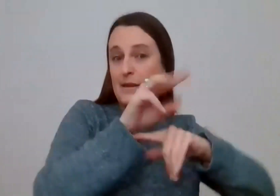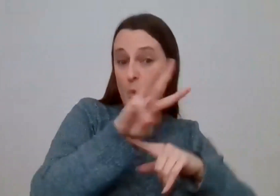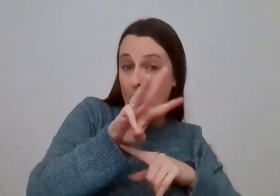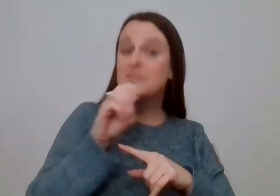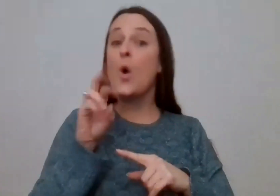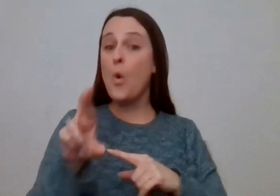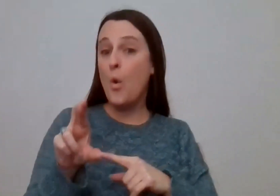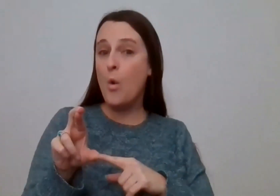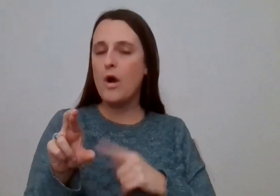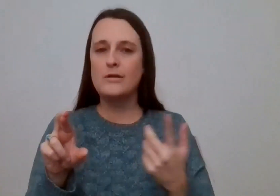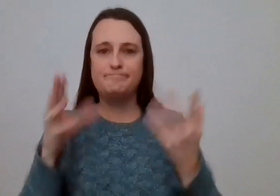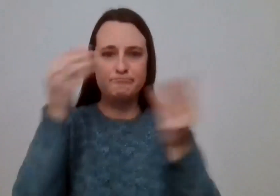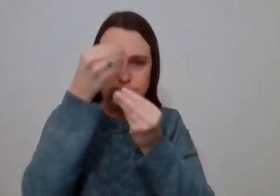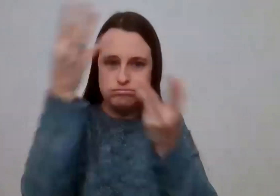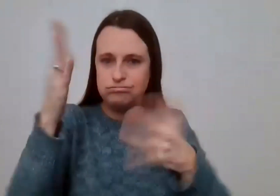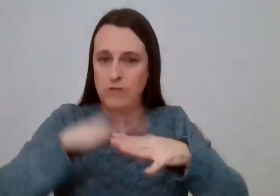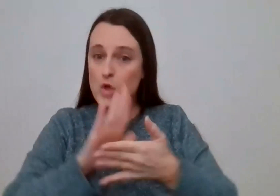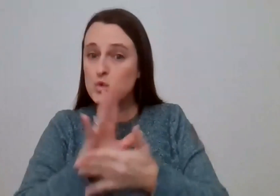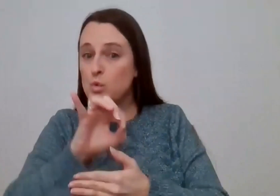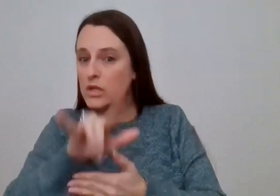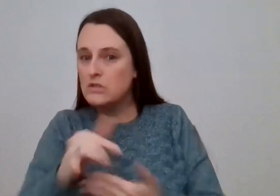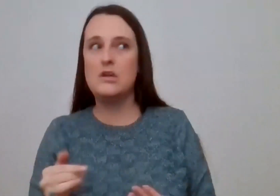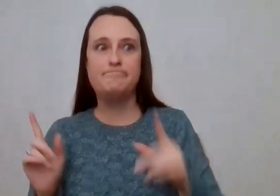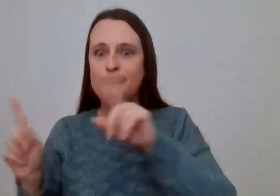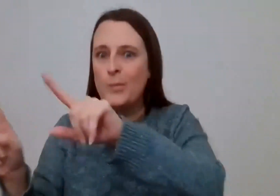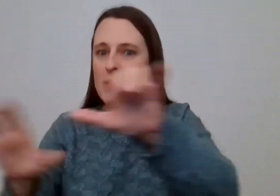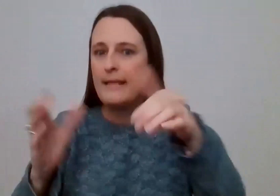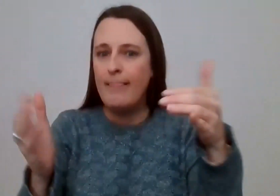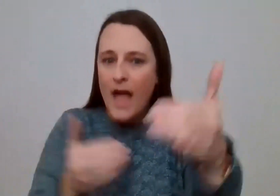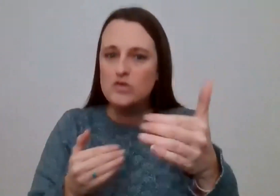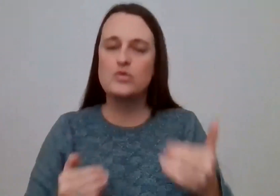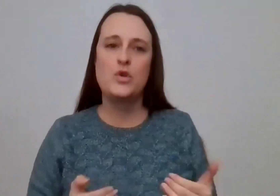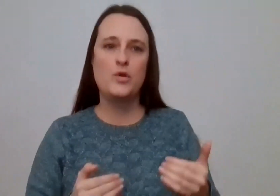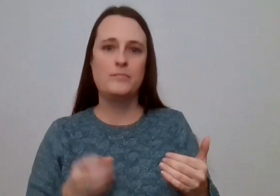via schoology visited classrooms or posted communications in other ways and it was